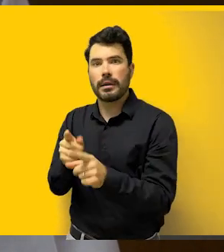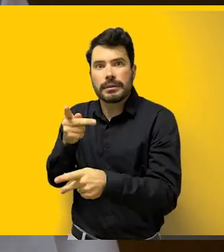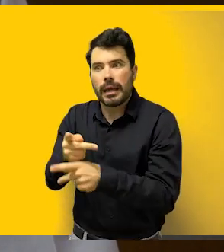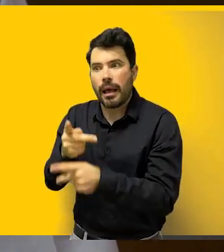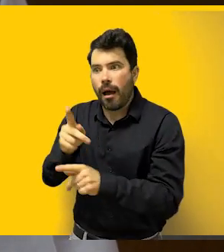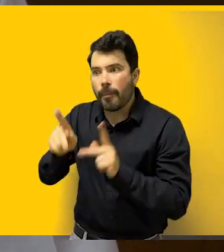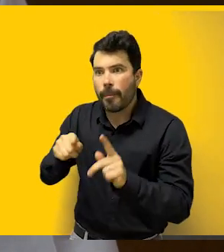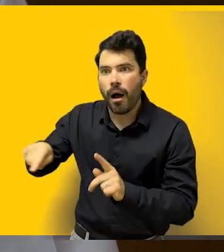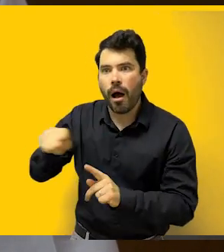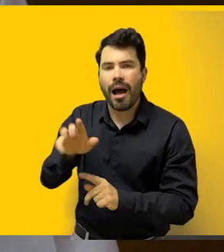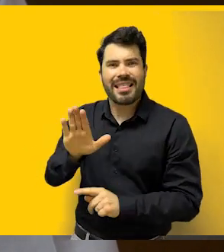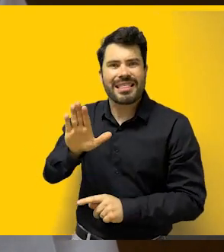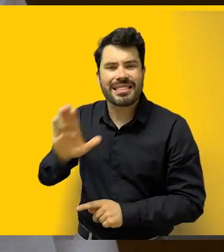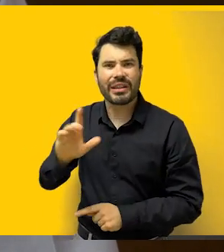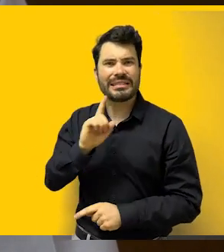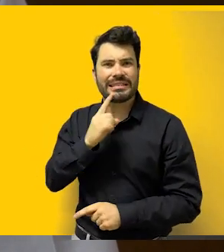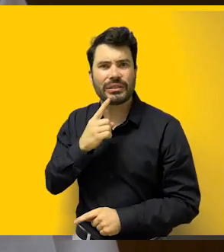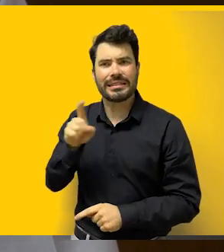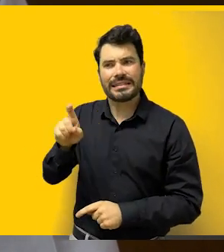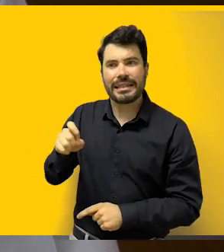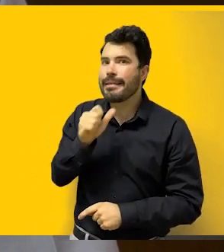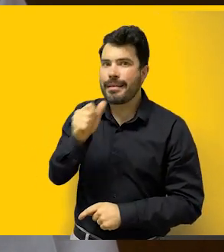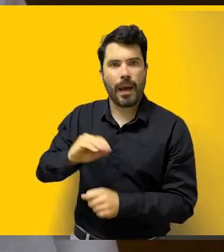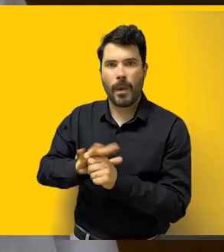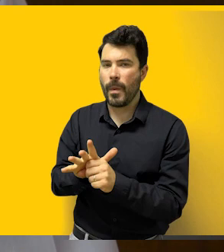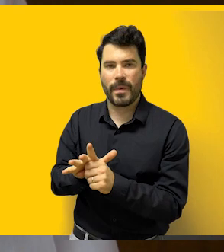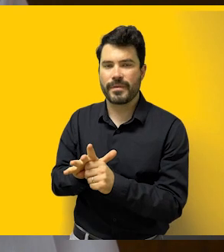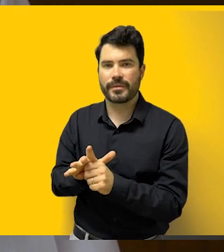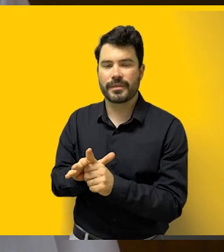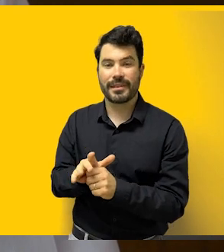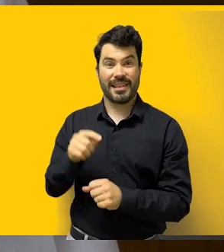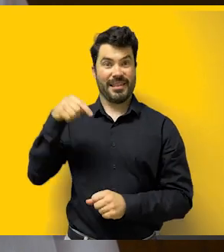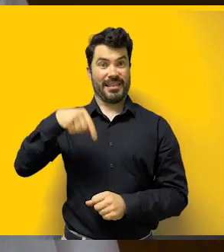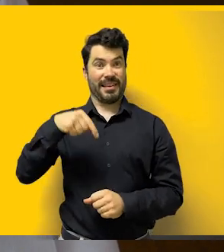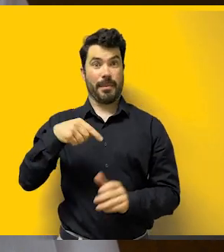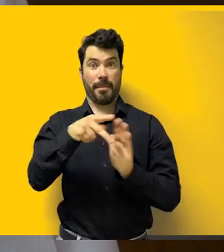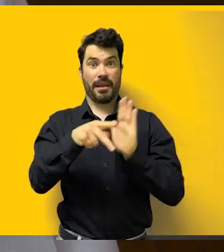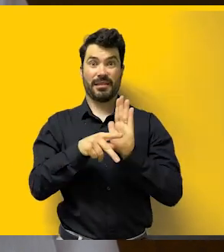and committed to widespread vaccinations for our faculty, our staff, and our learners,